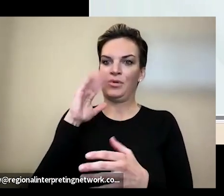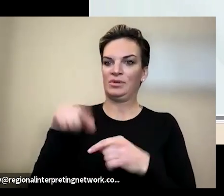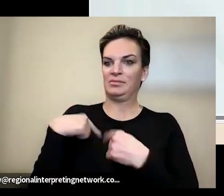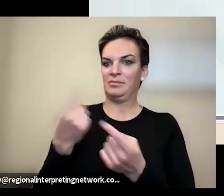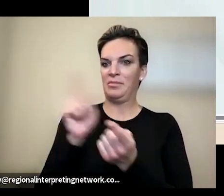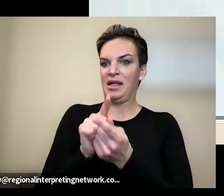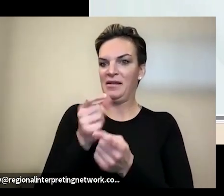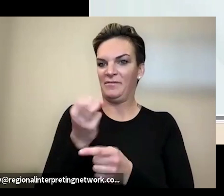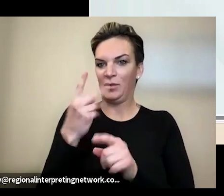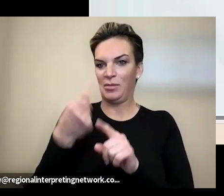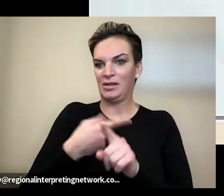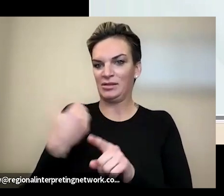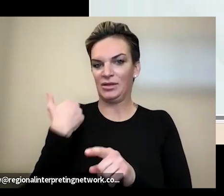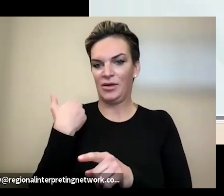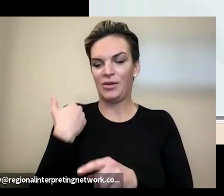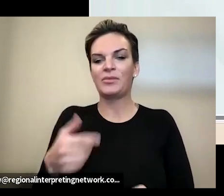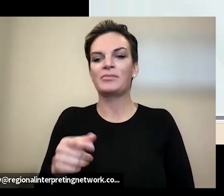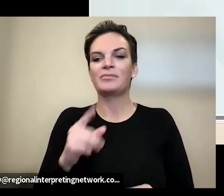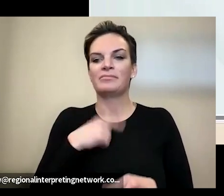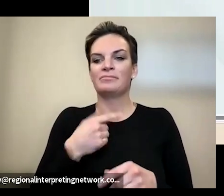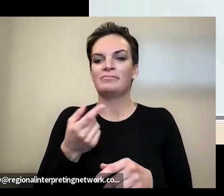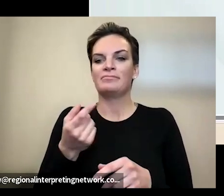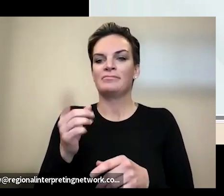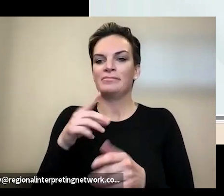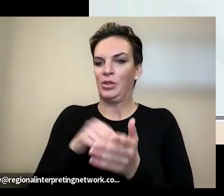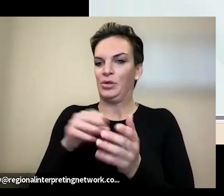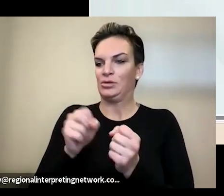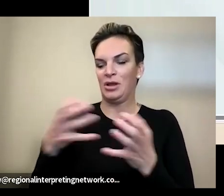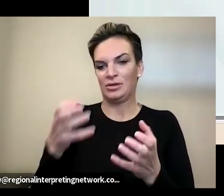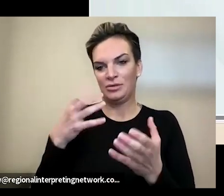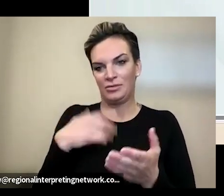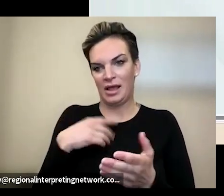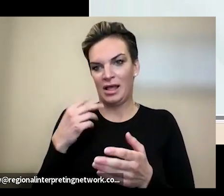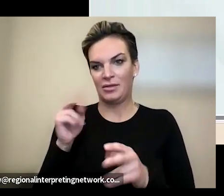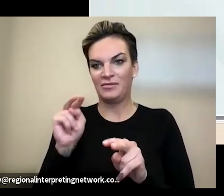months ago at NCIL and I look forward to folks being able to ask you questions here